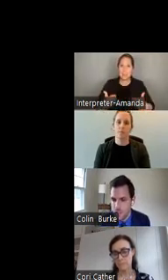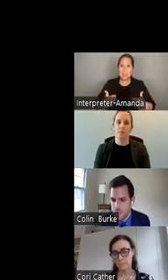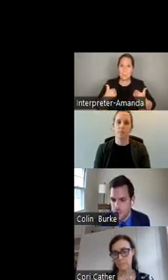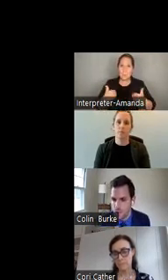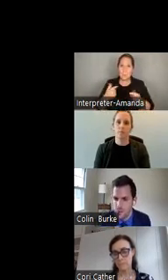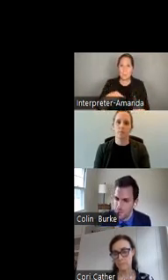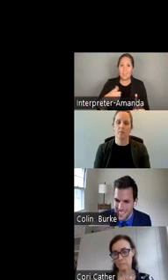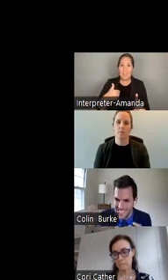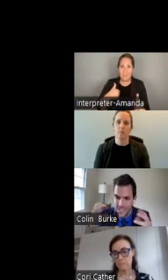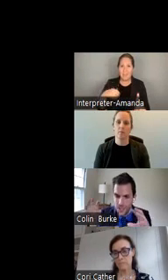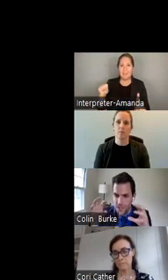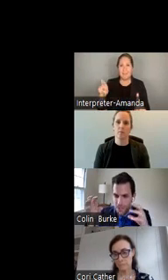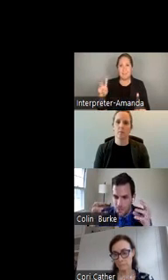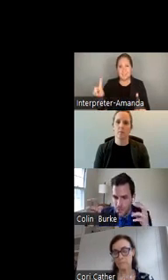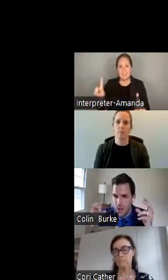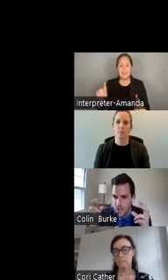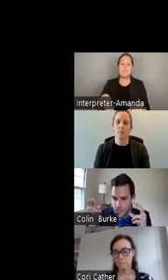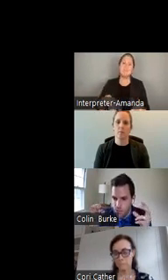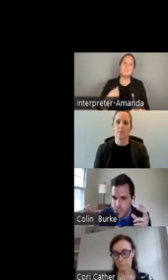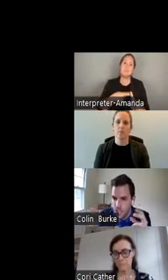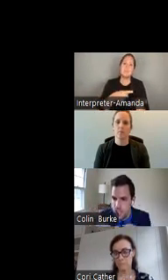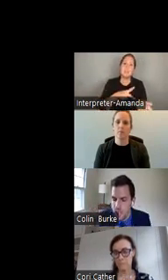and substance use disorders from a statistical standpoint it may be hard to differentiate